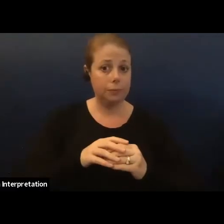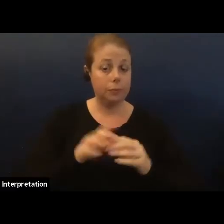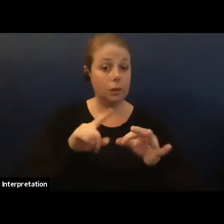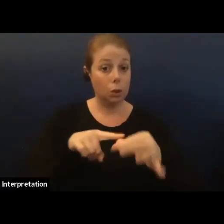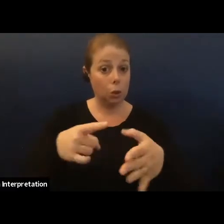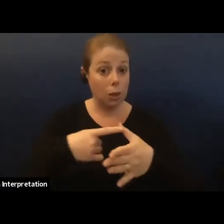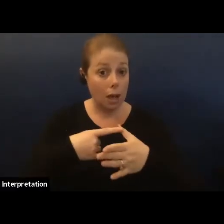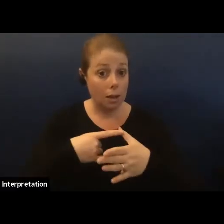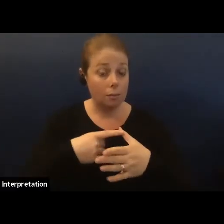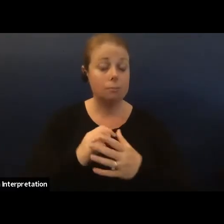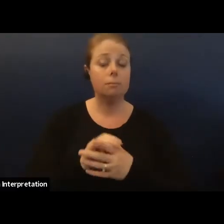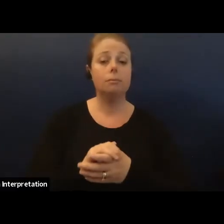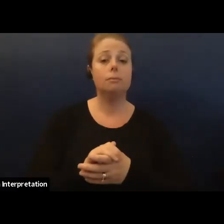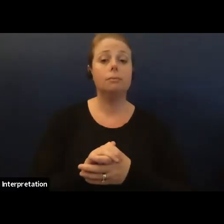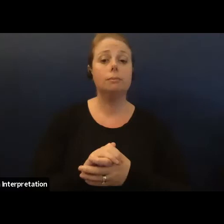about how and when to submit your application.